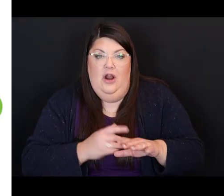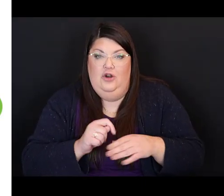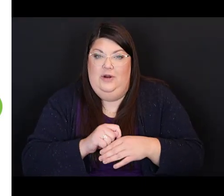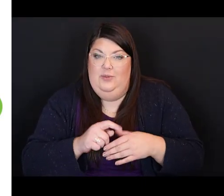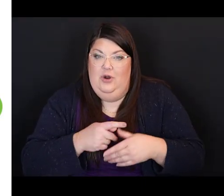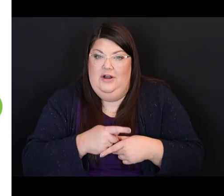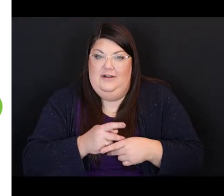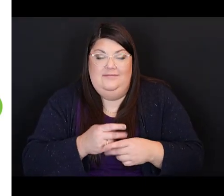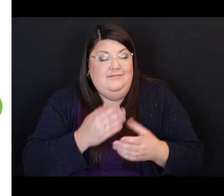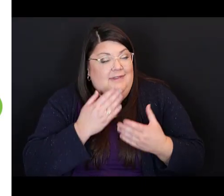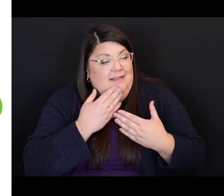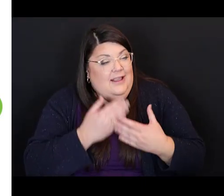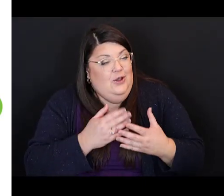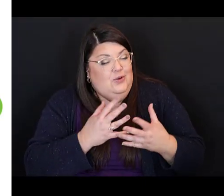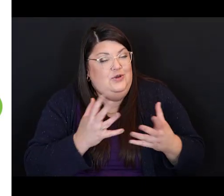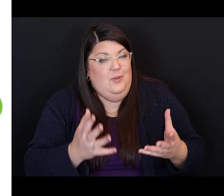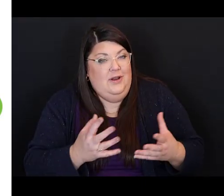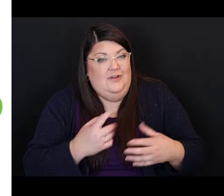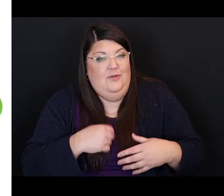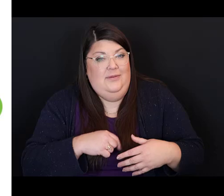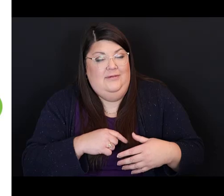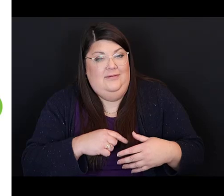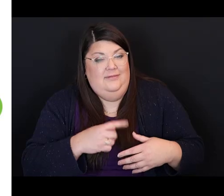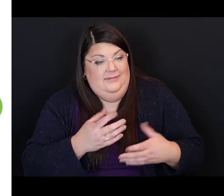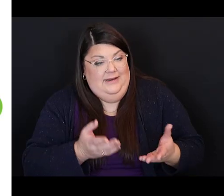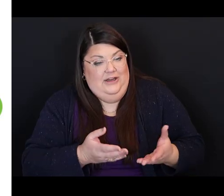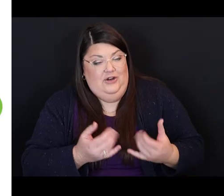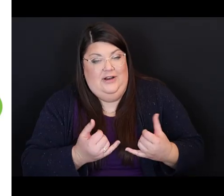[Heather] Perfect, well thank you so much for being here today John and taking your time